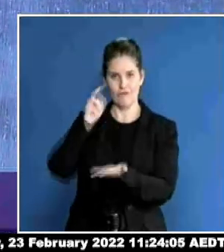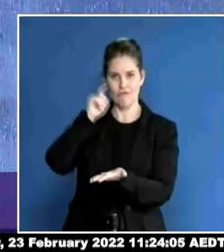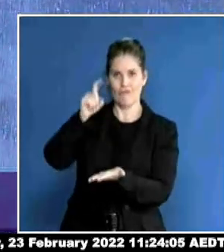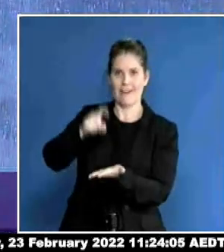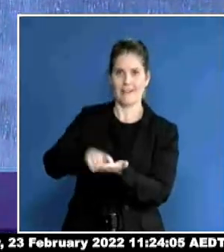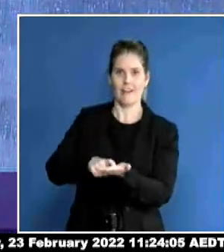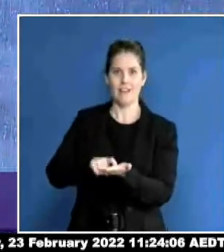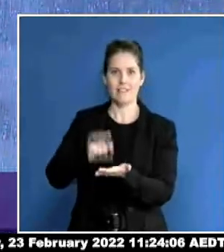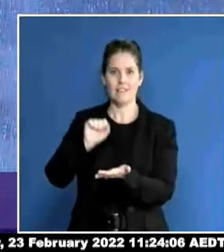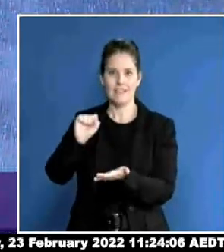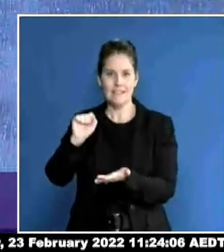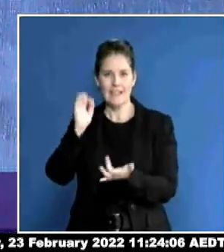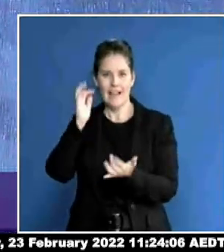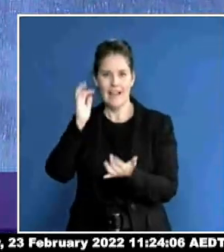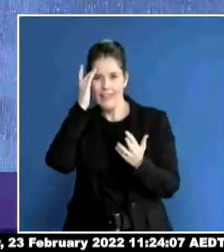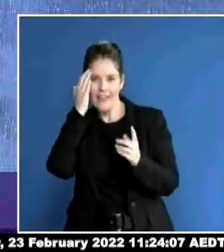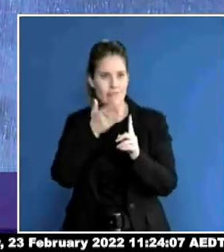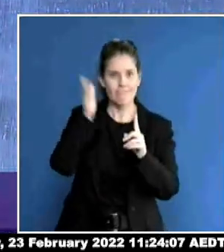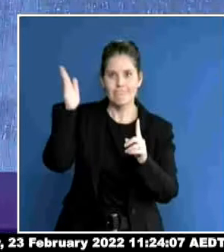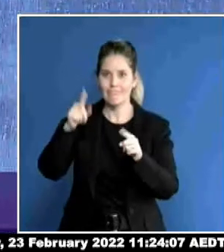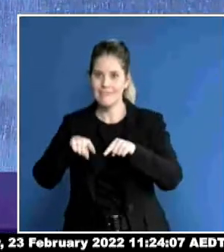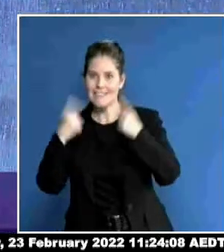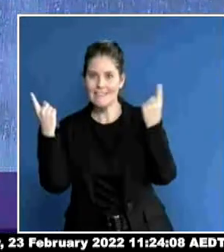systems to achieve outcomes for people with disability.